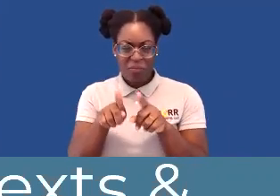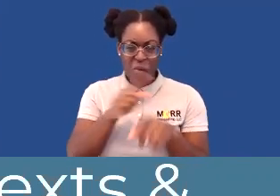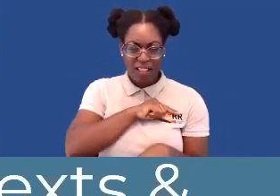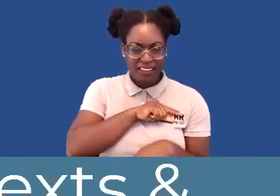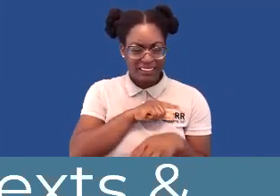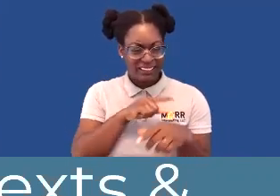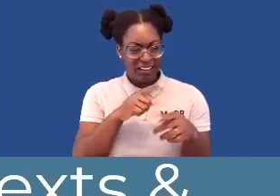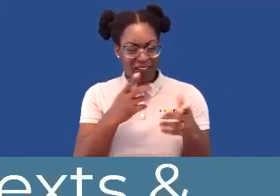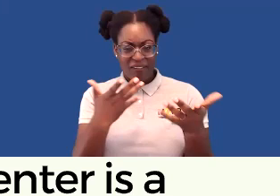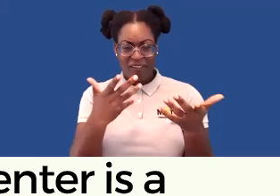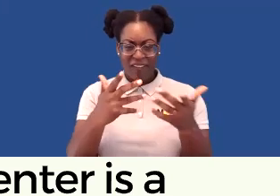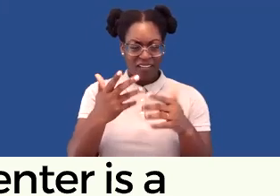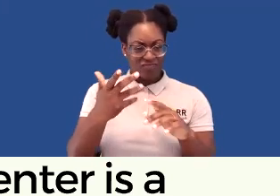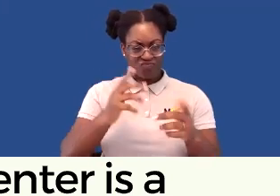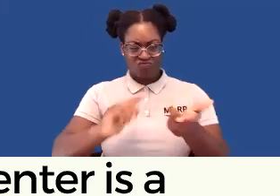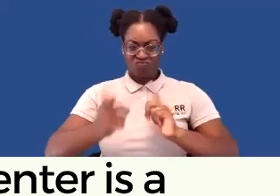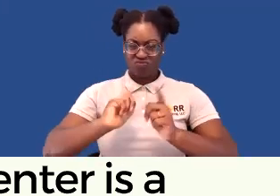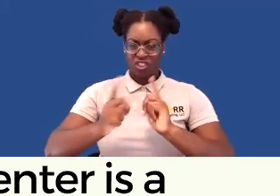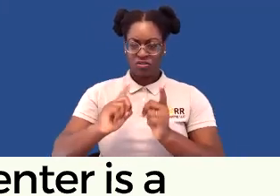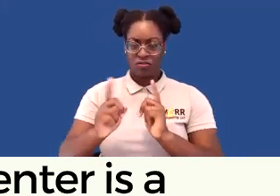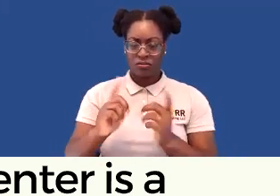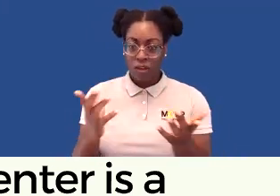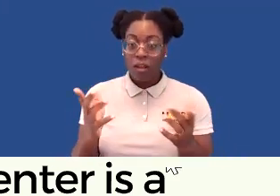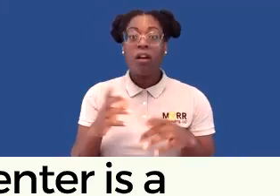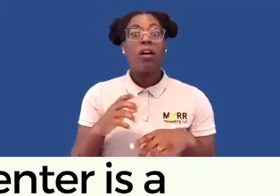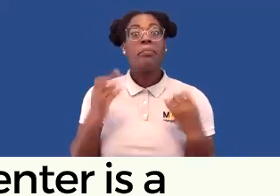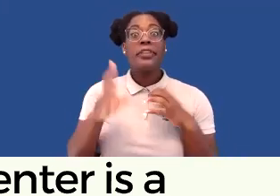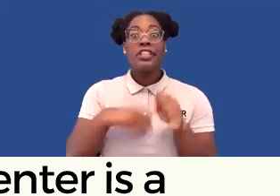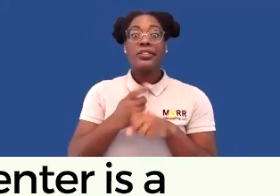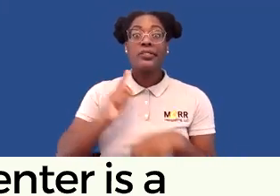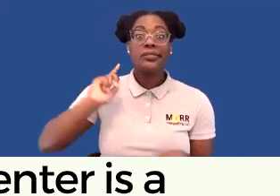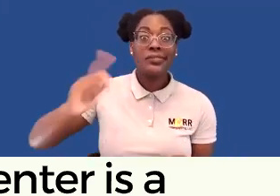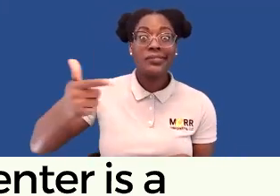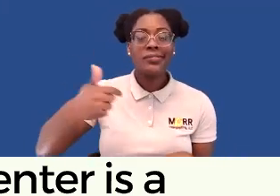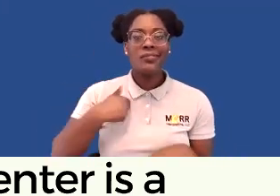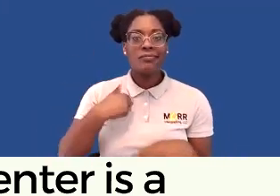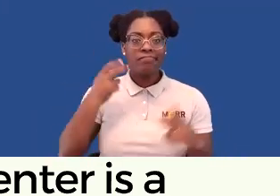I would suggest that I have different values that would inform and do inform my work.